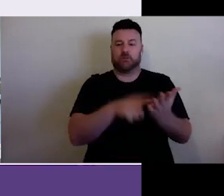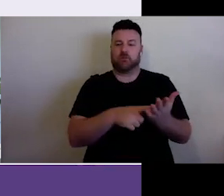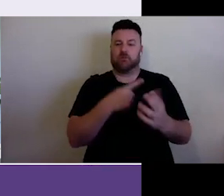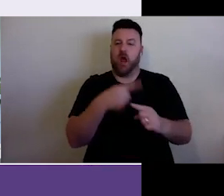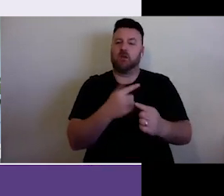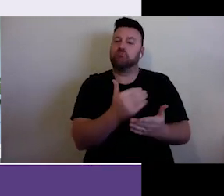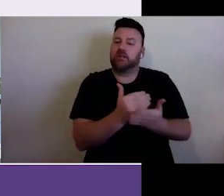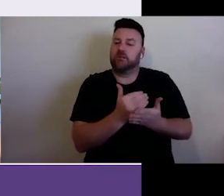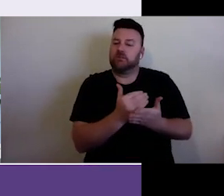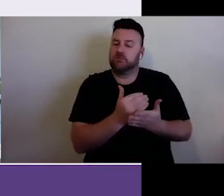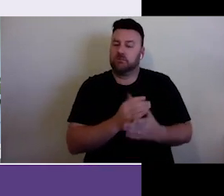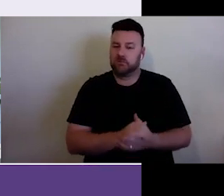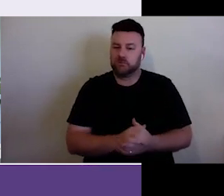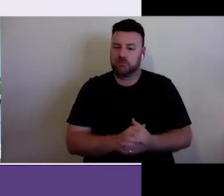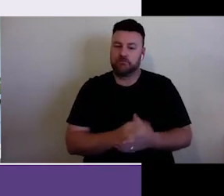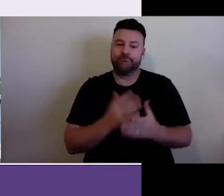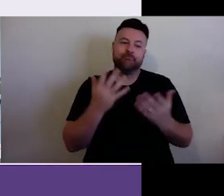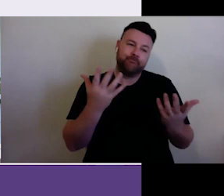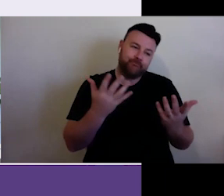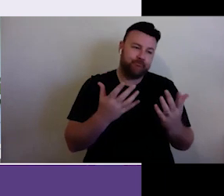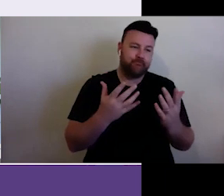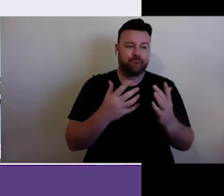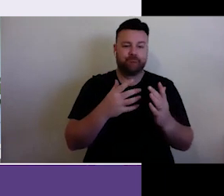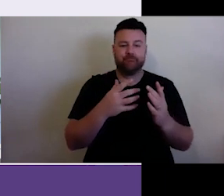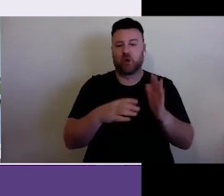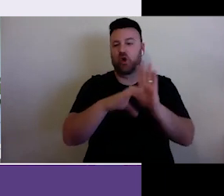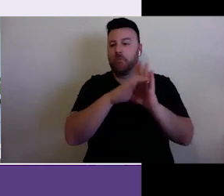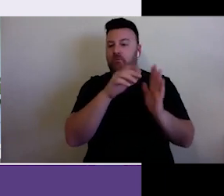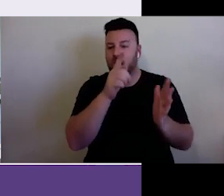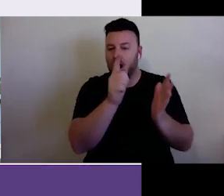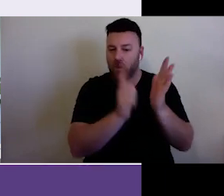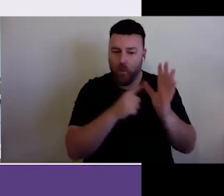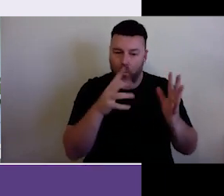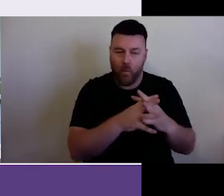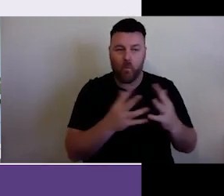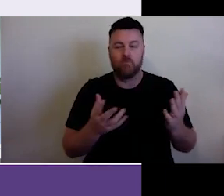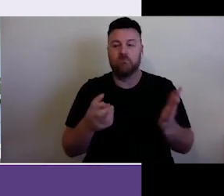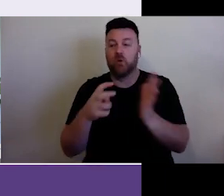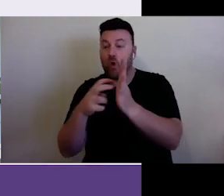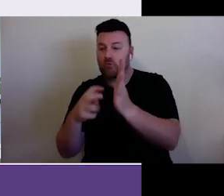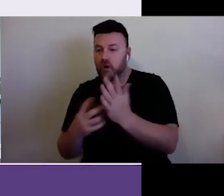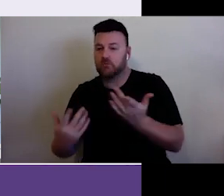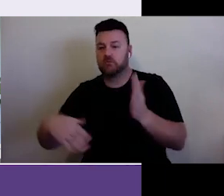laws, contracts and protocols to give effect to these Indigenous